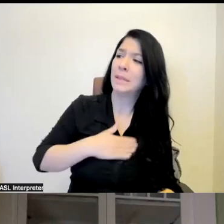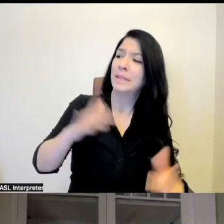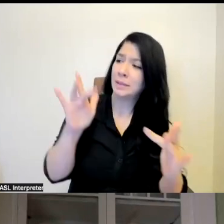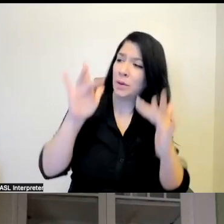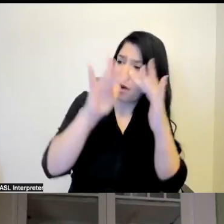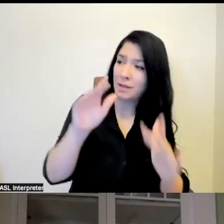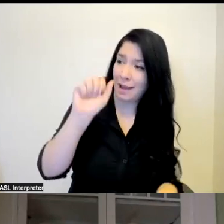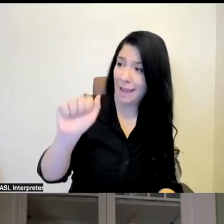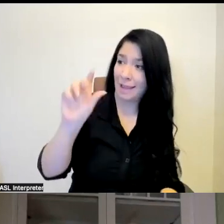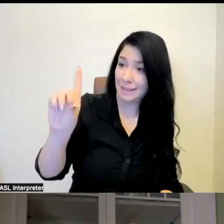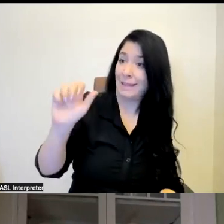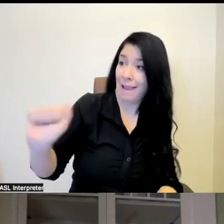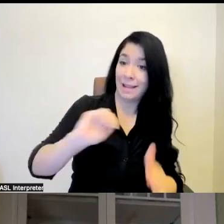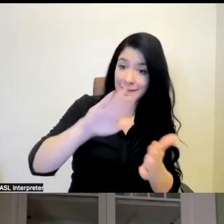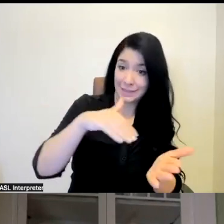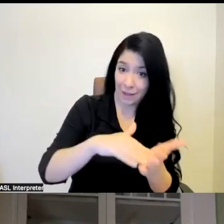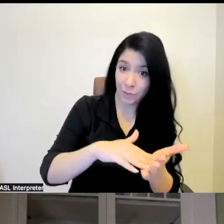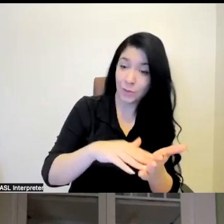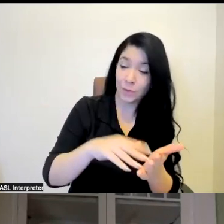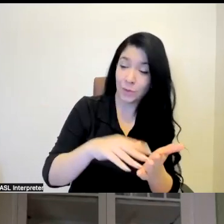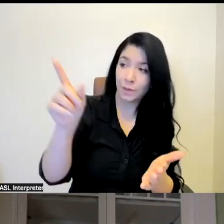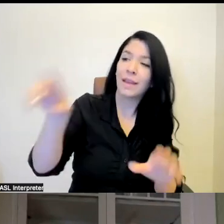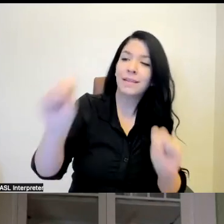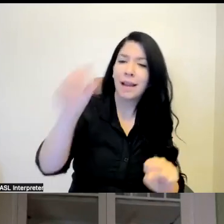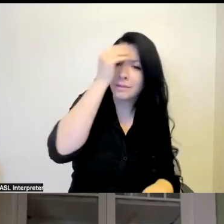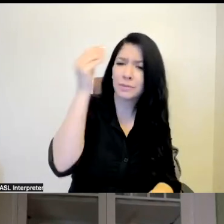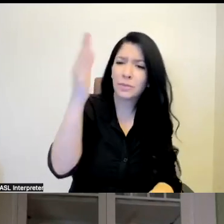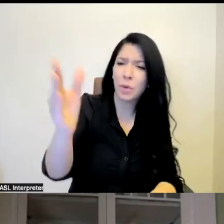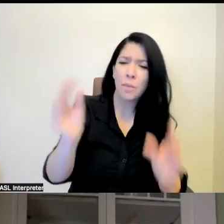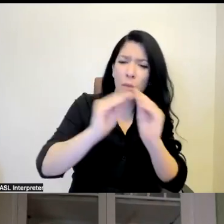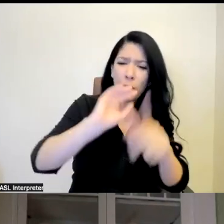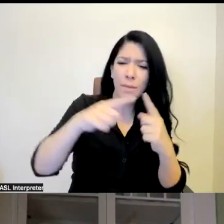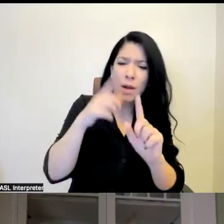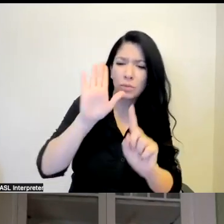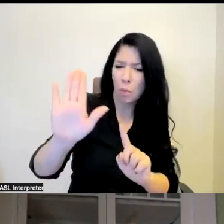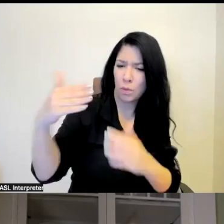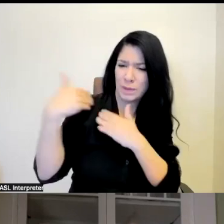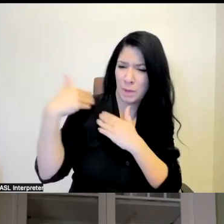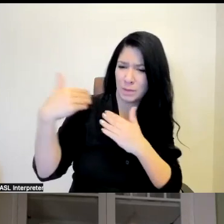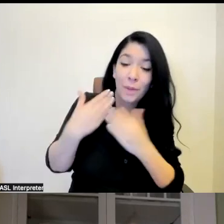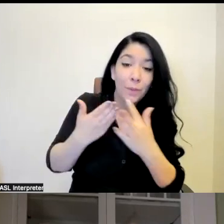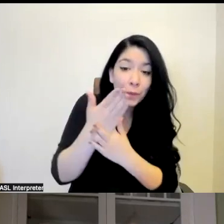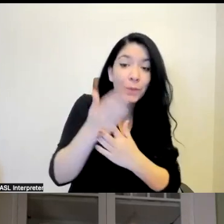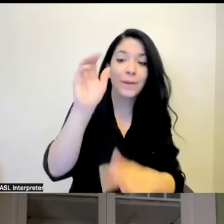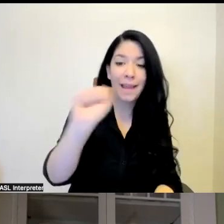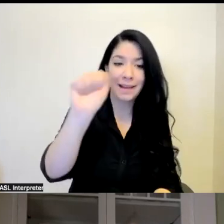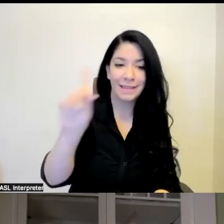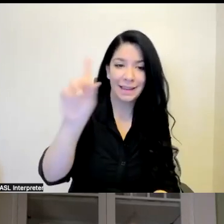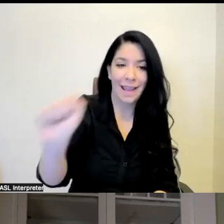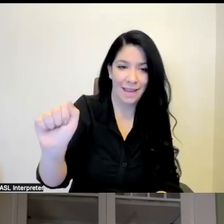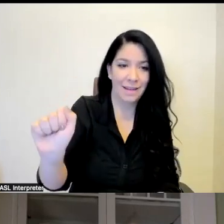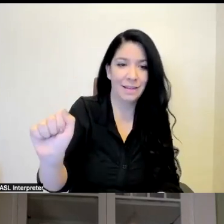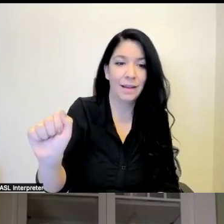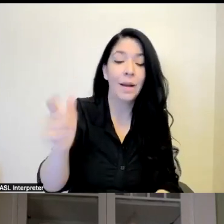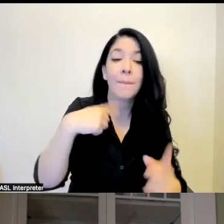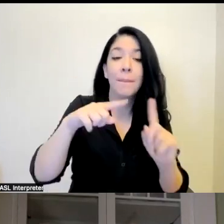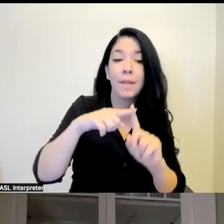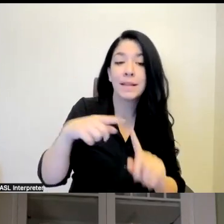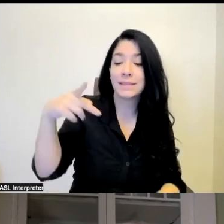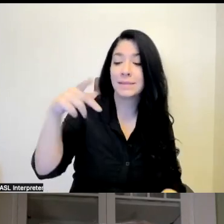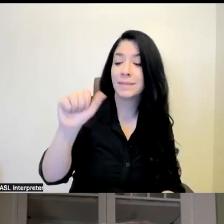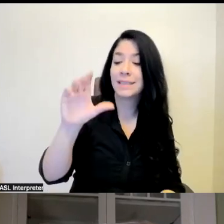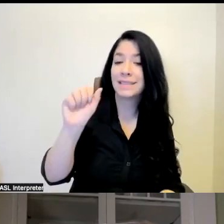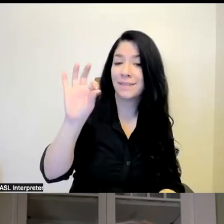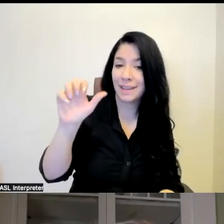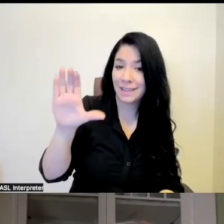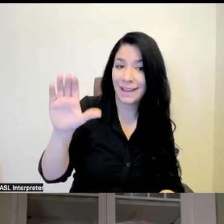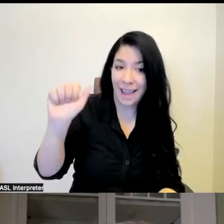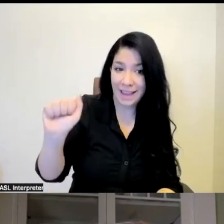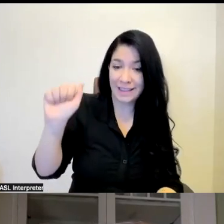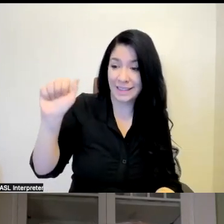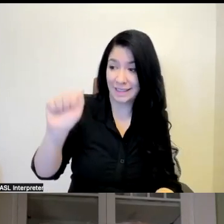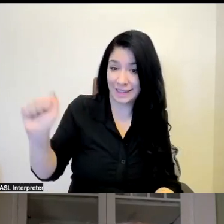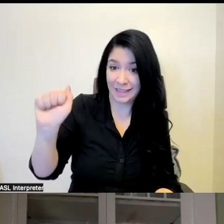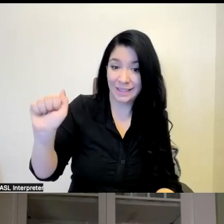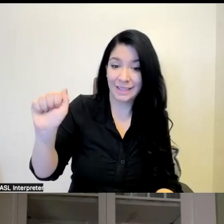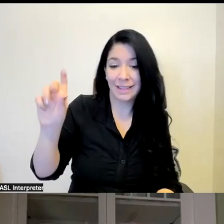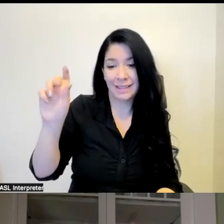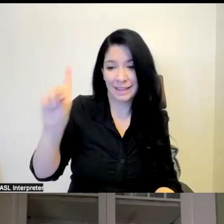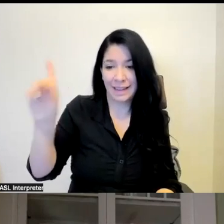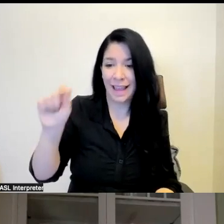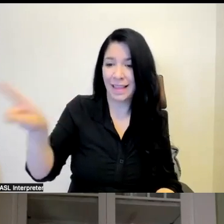they can tell you your responsibilities under the ADA. The ADA has released a statement